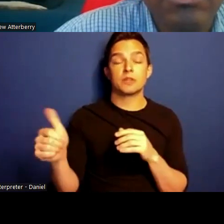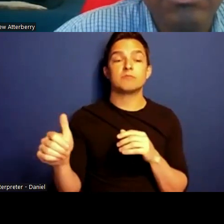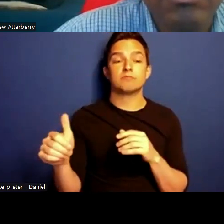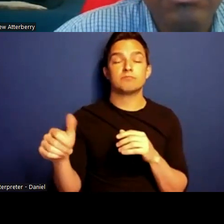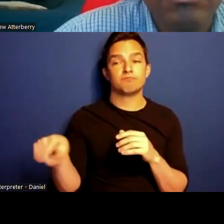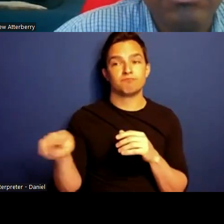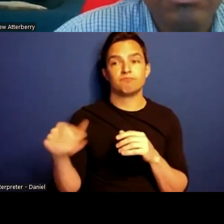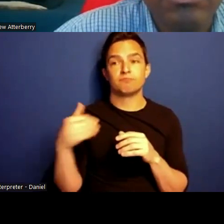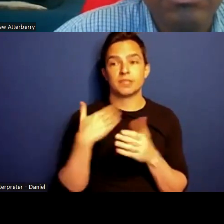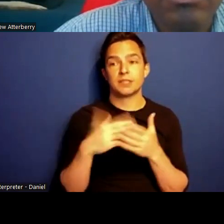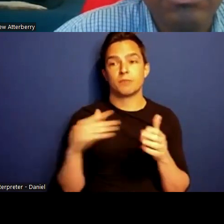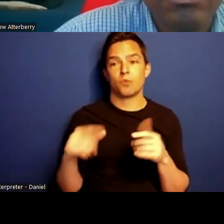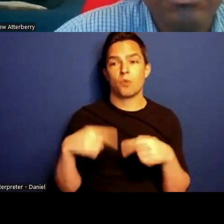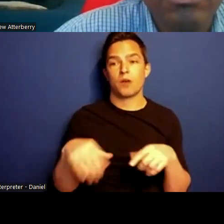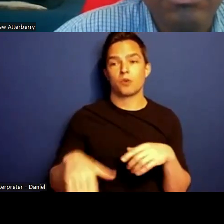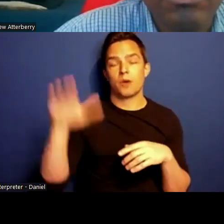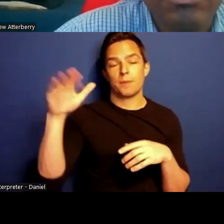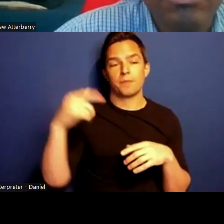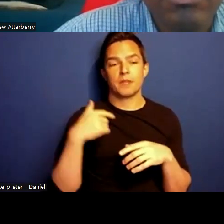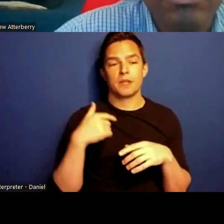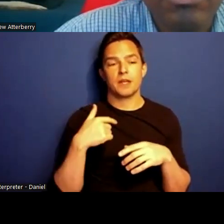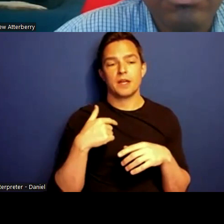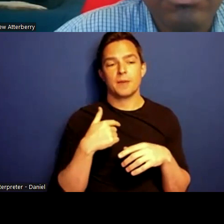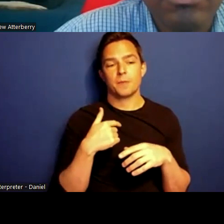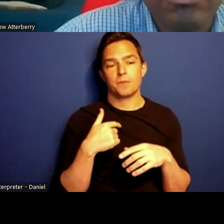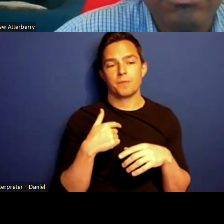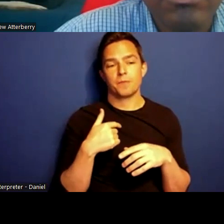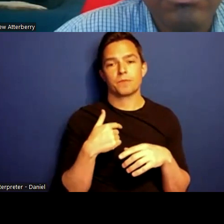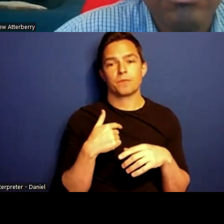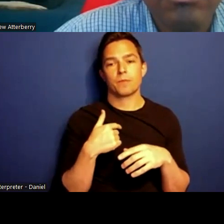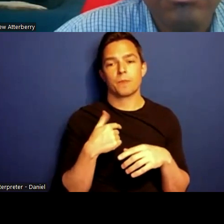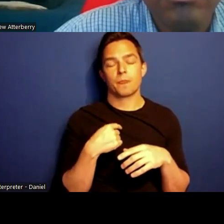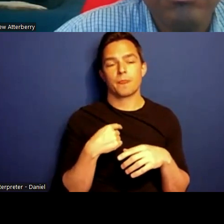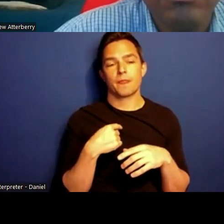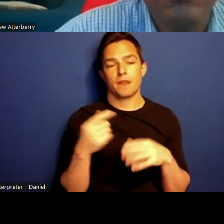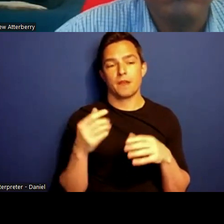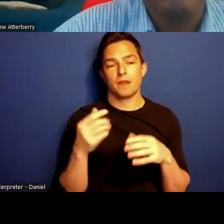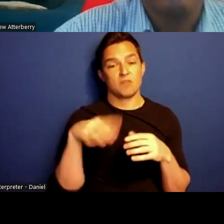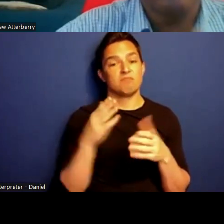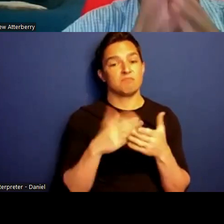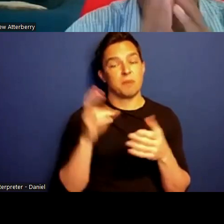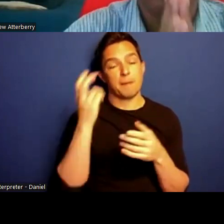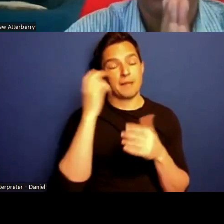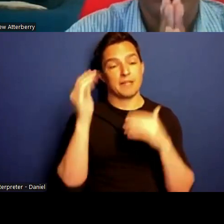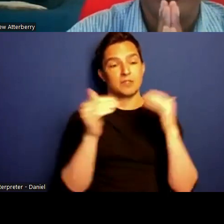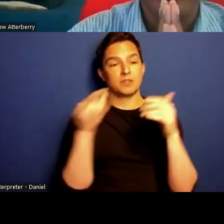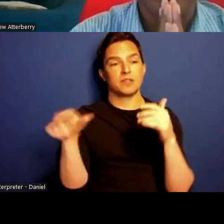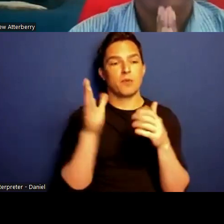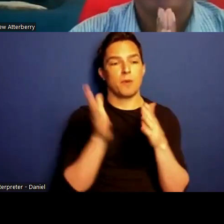it was really tremendous for me to know that there are blind adults who become teachers and who have